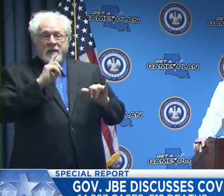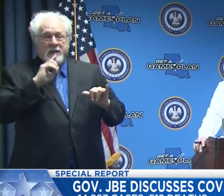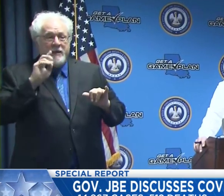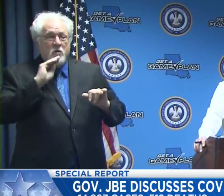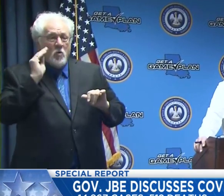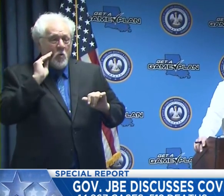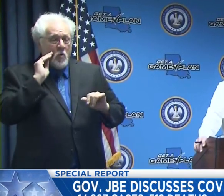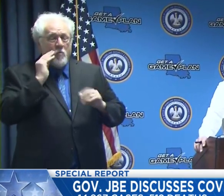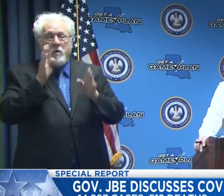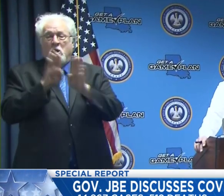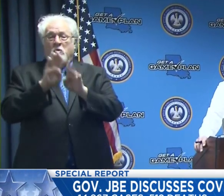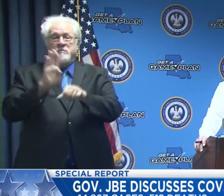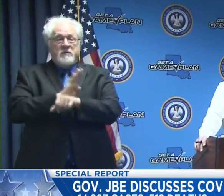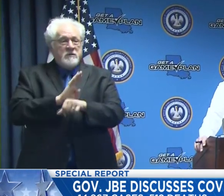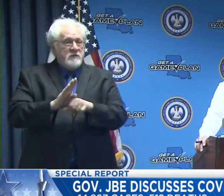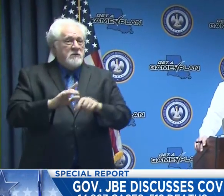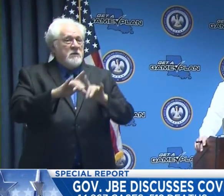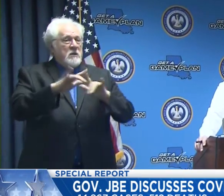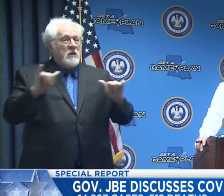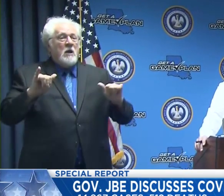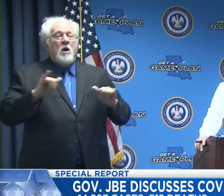WHY IT IS THAT WE HAVE